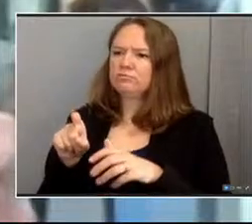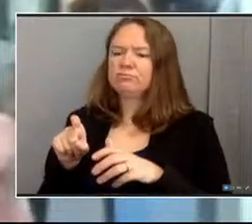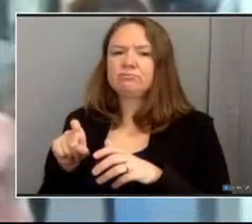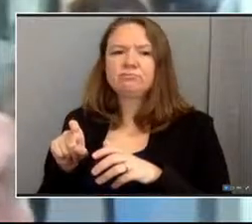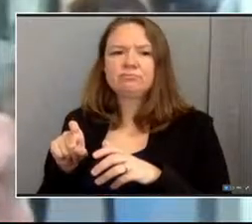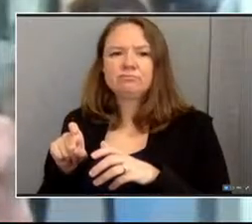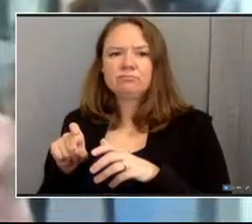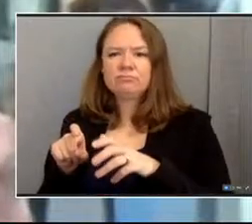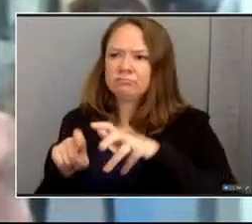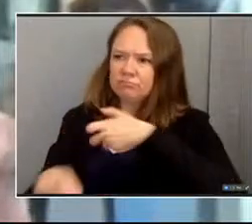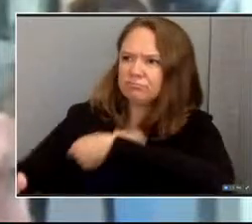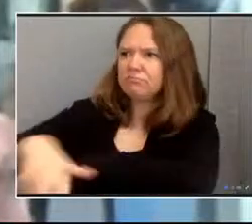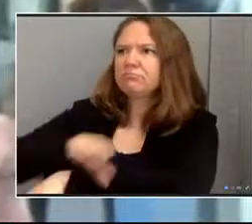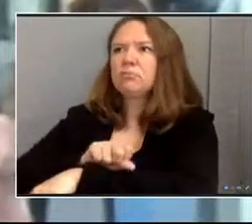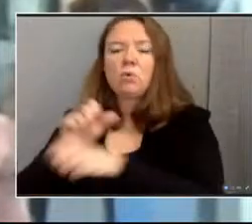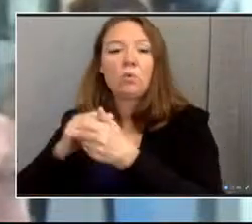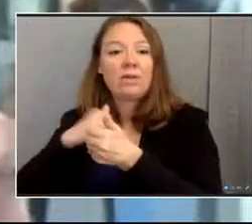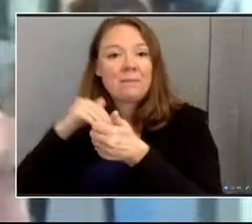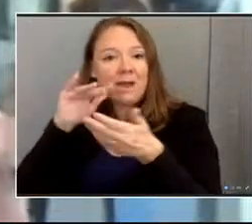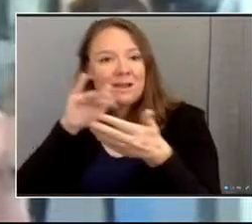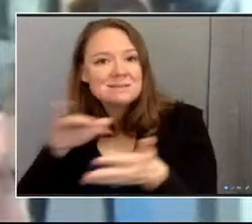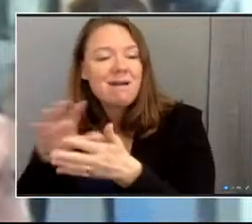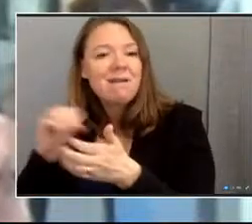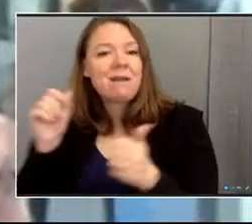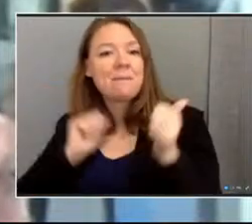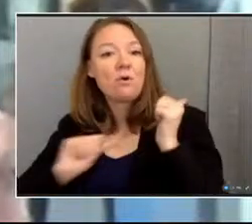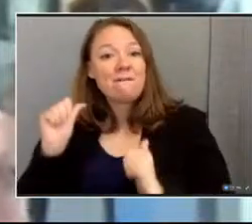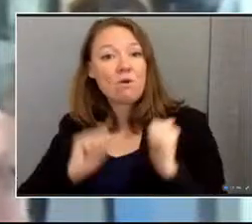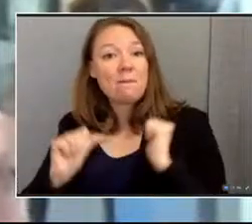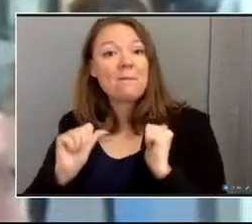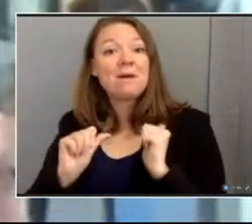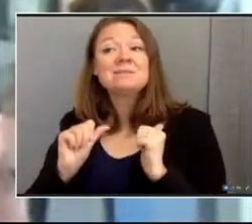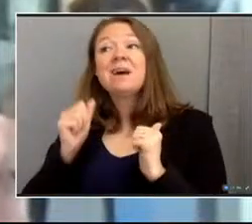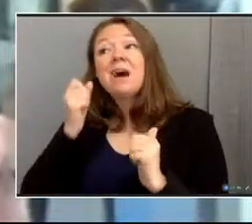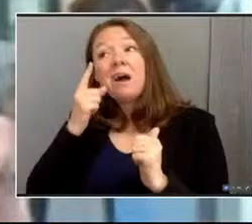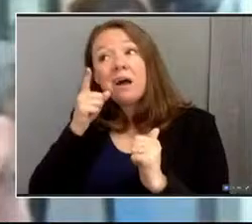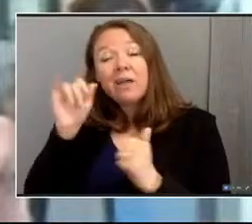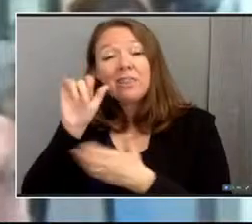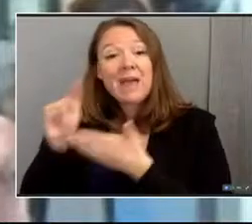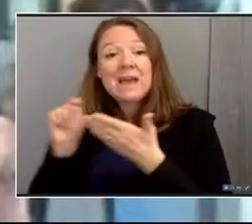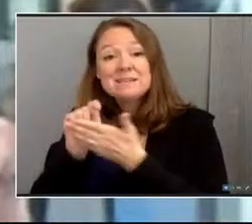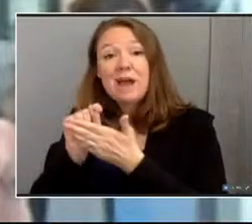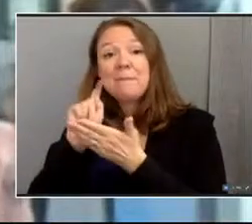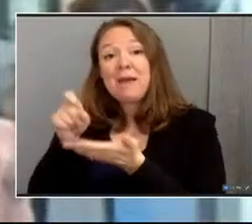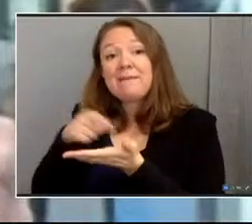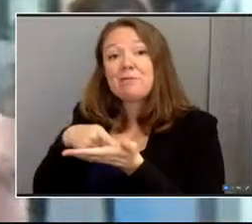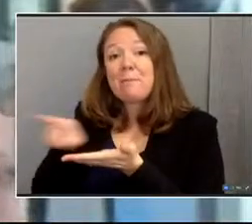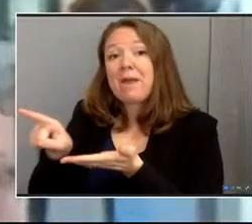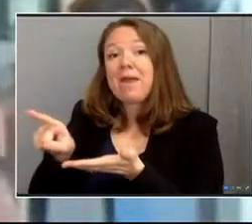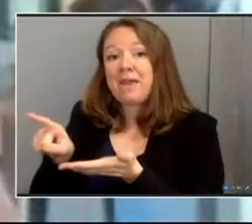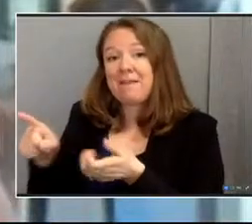first few concerts at the time during that season on my own because I was an unknown.